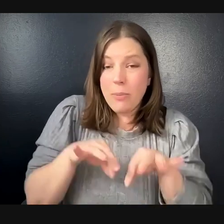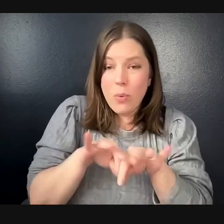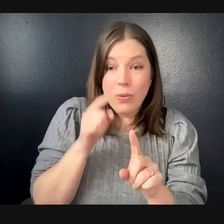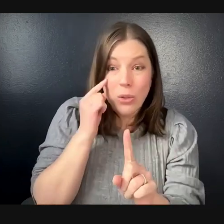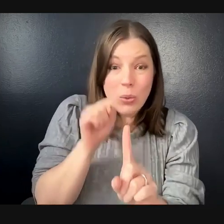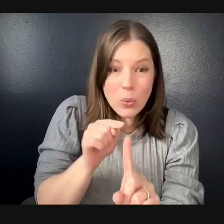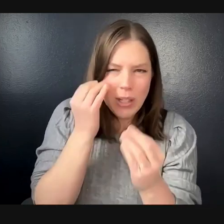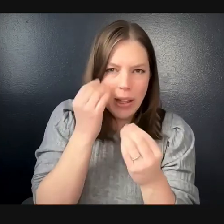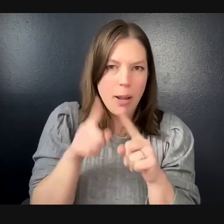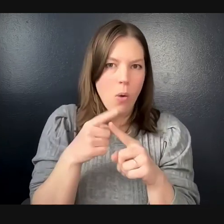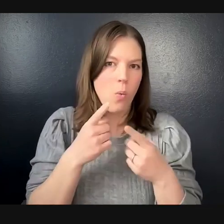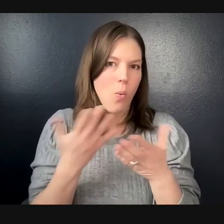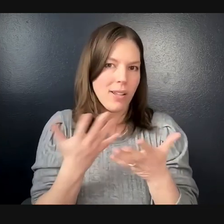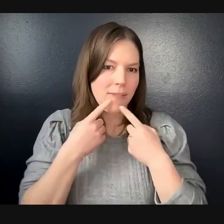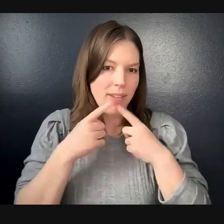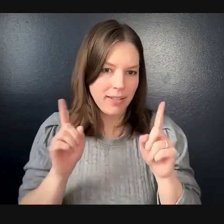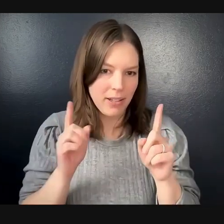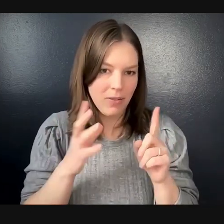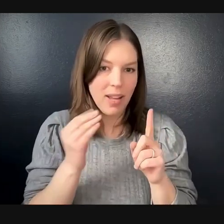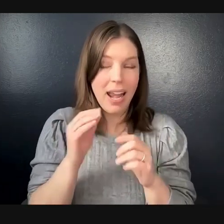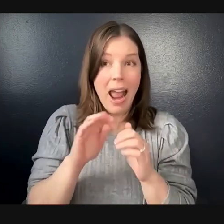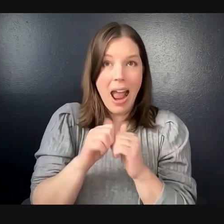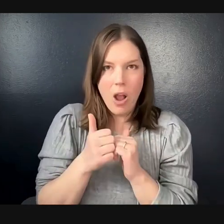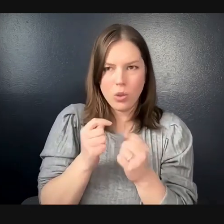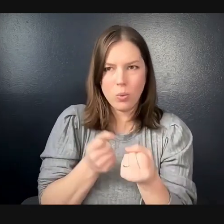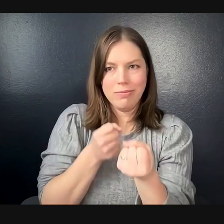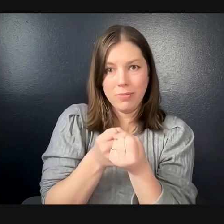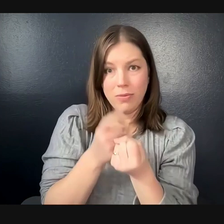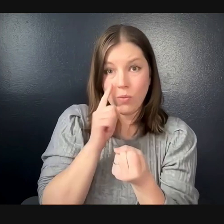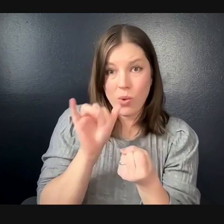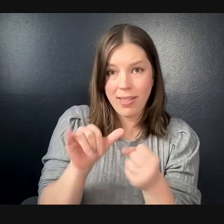It's important for you to think about what's most effective for you, and then how you